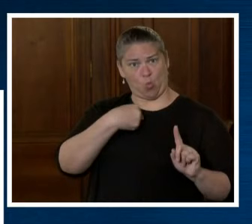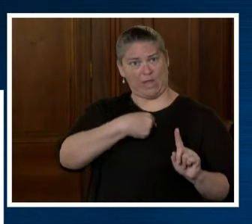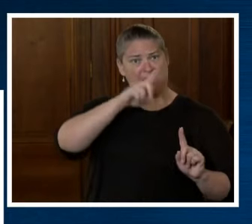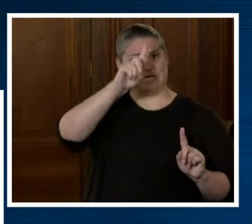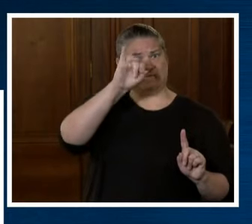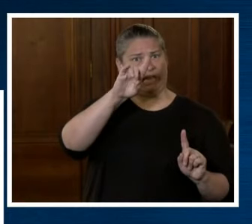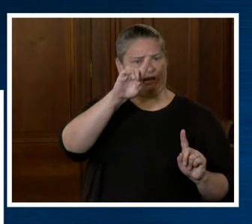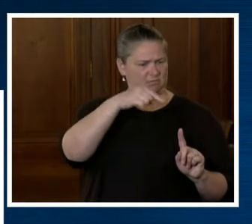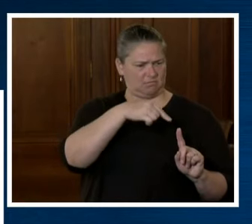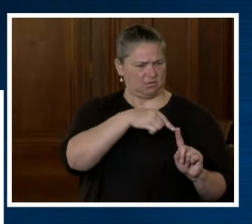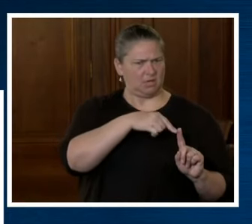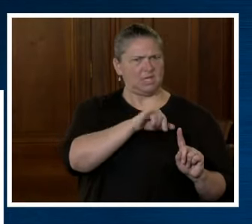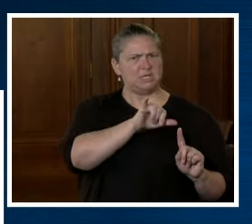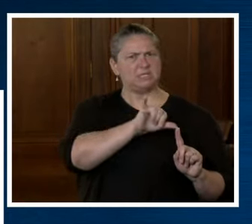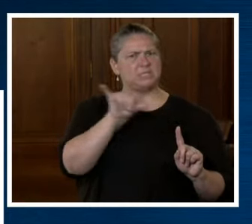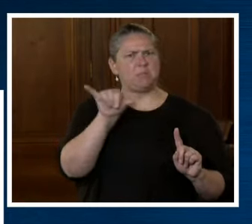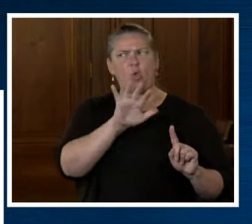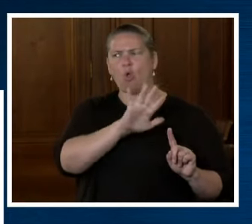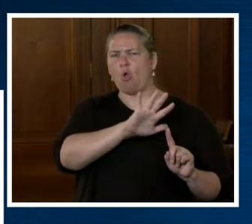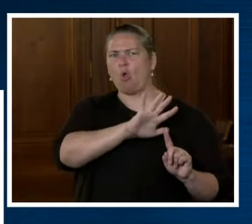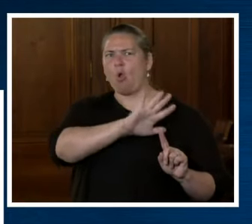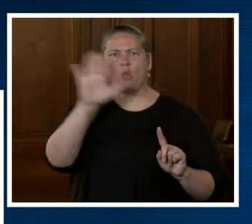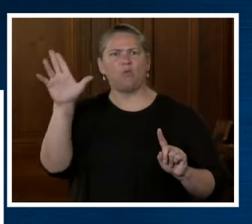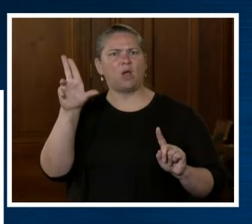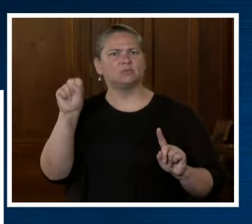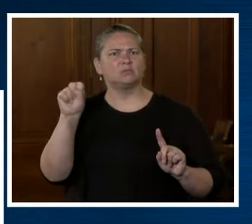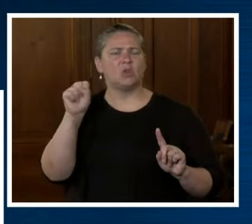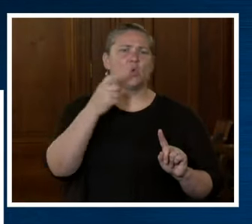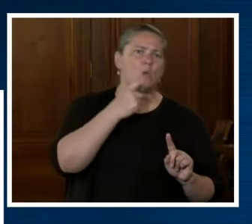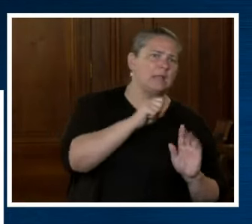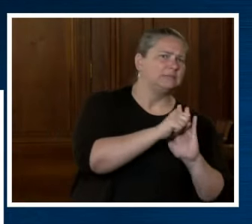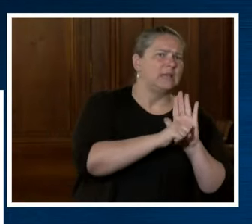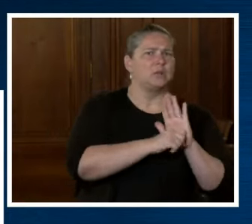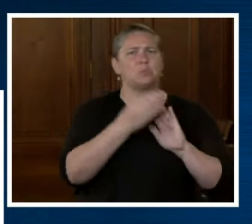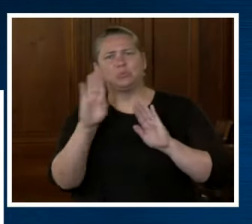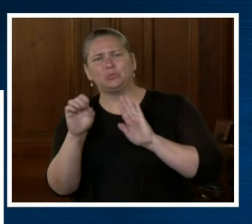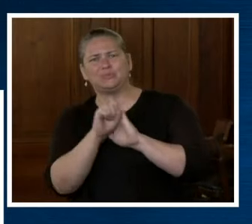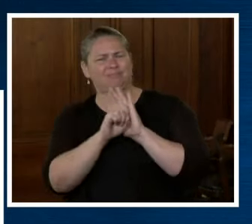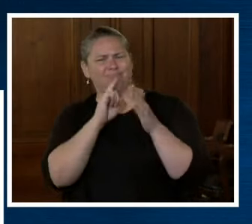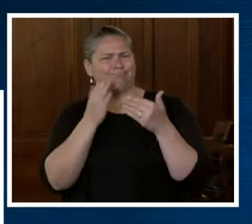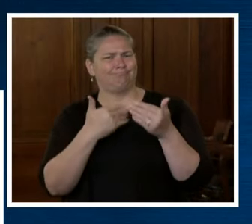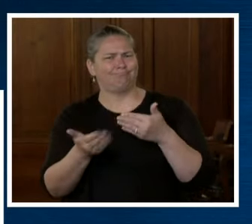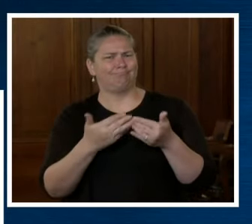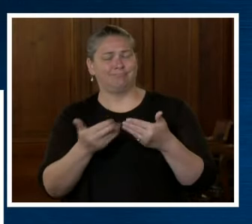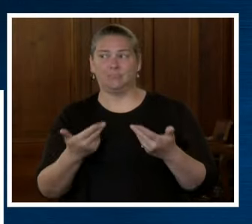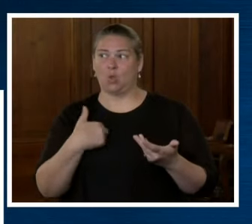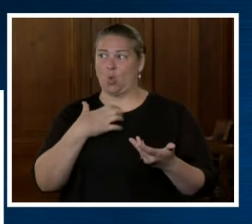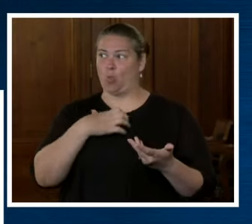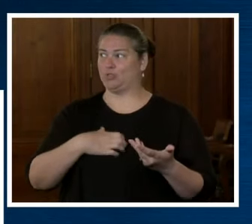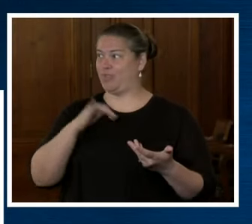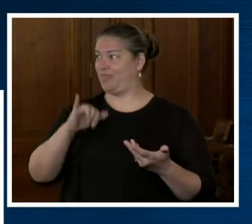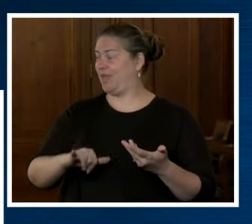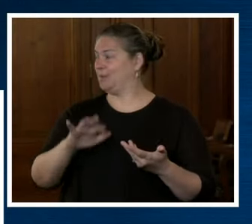WHEN IT WAS GOING TO HAPPEN, AND THANK GOODNESS IT DID. AND ONCE WE STARTED SEEING THAT